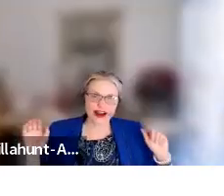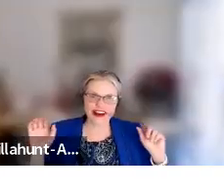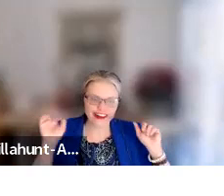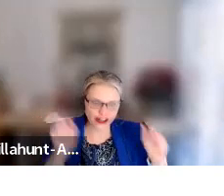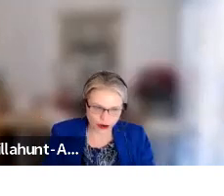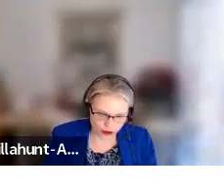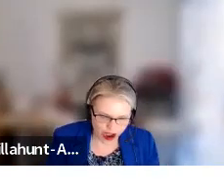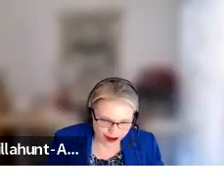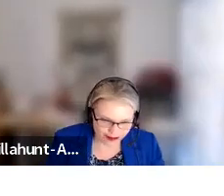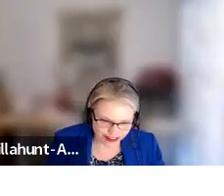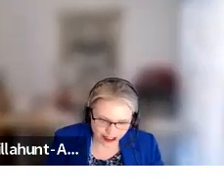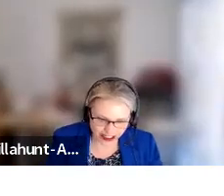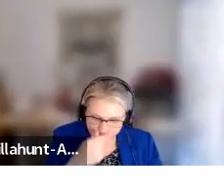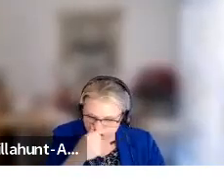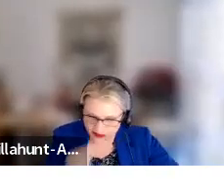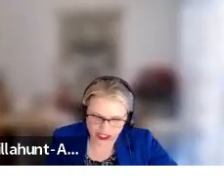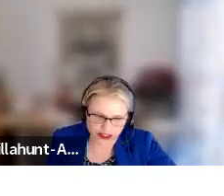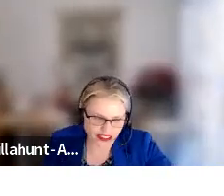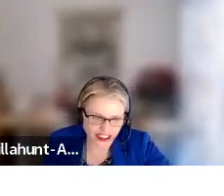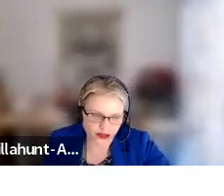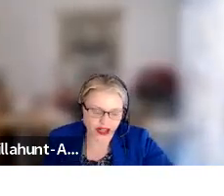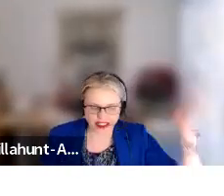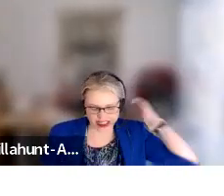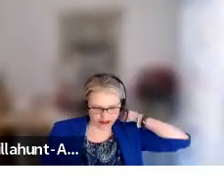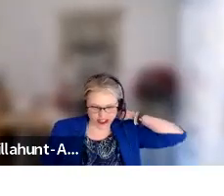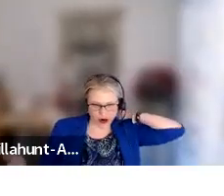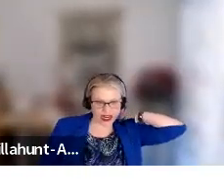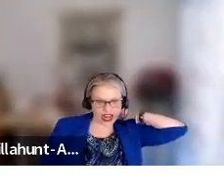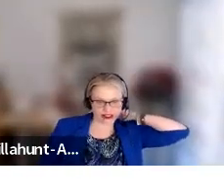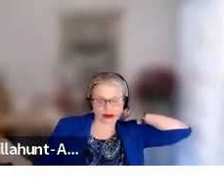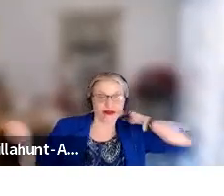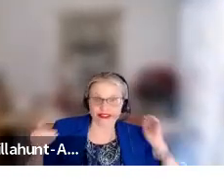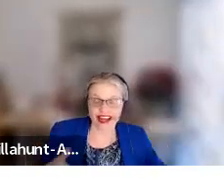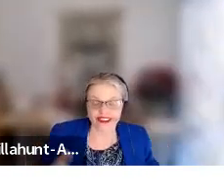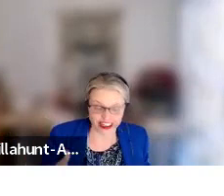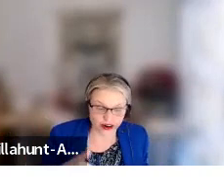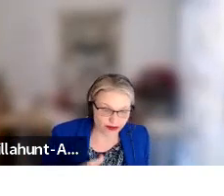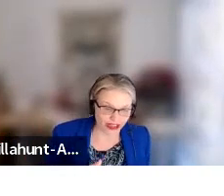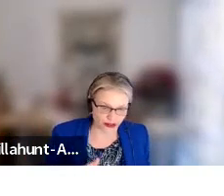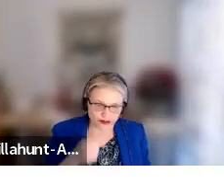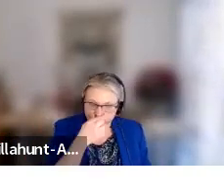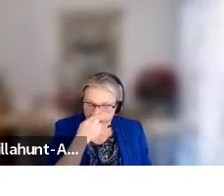So I'm not gonna go click on any more of these videos because it takes quite a bit of time for us to go in and out of them. But if we have time at the end I'll come back to them.